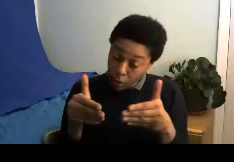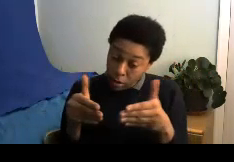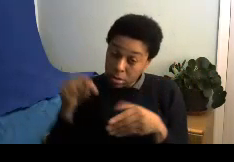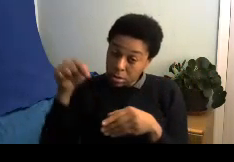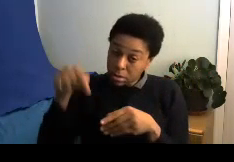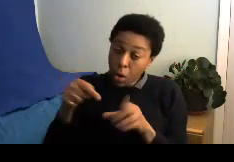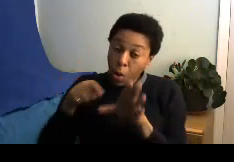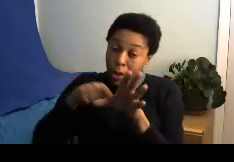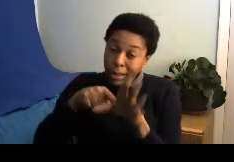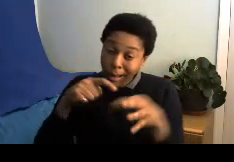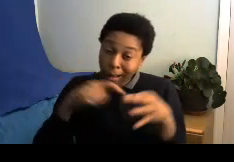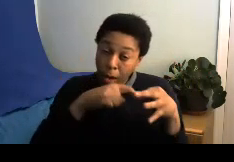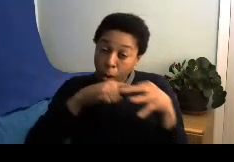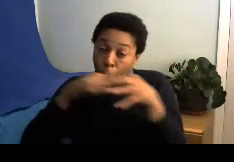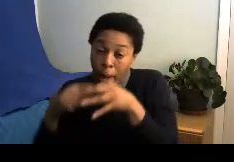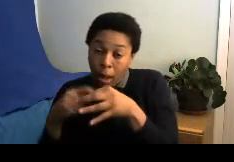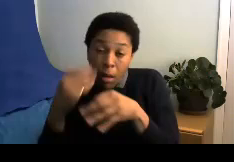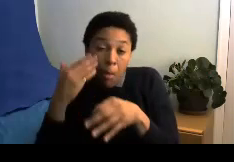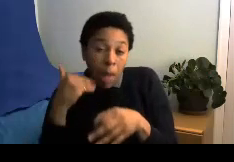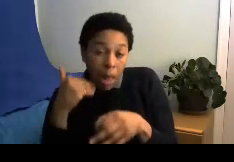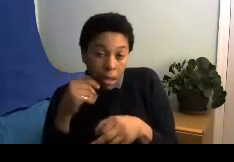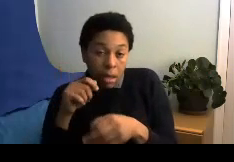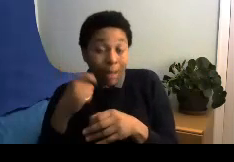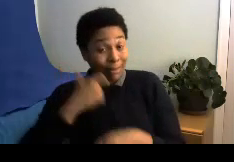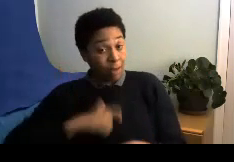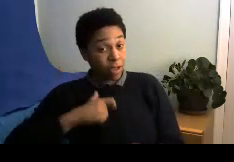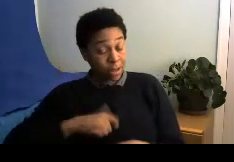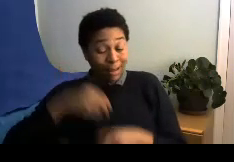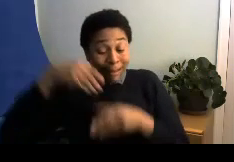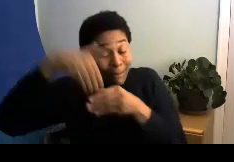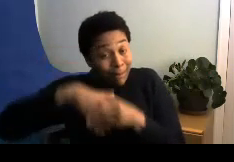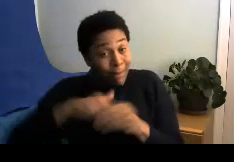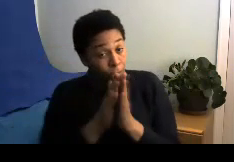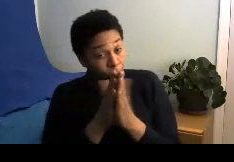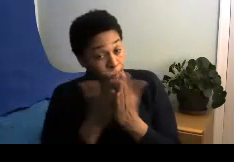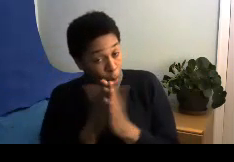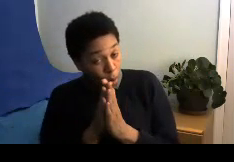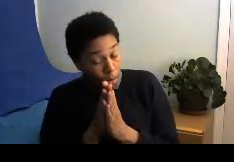Black protagonist, it's, it's, it's brilliant, fascinating how